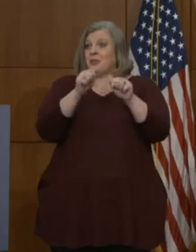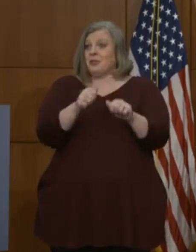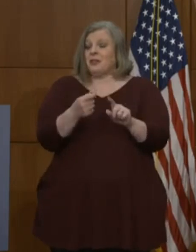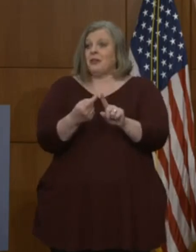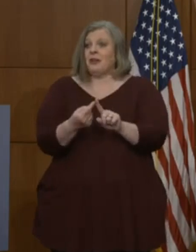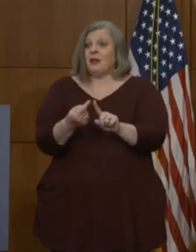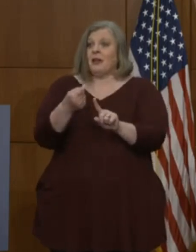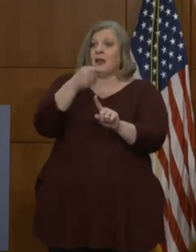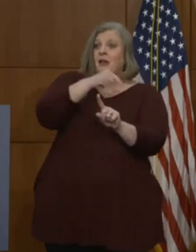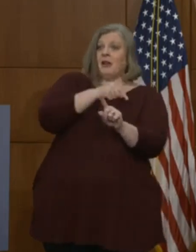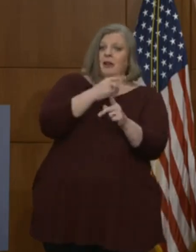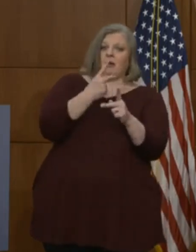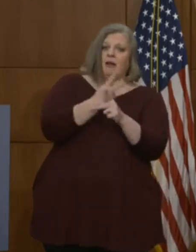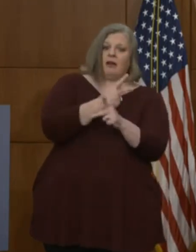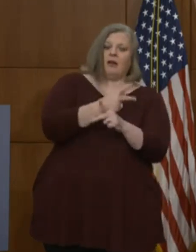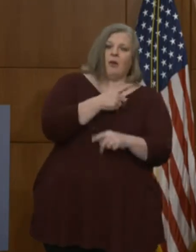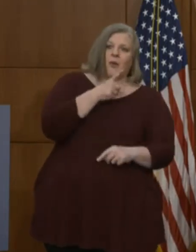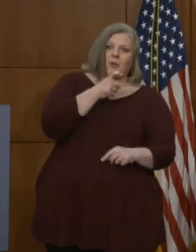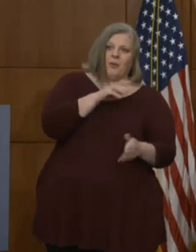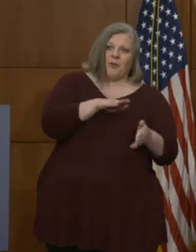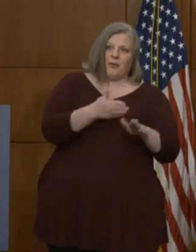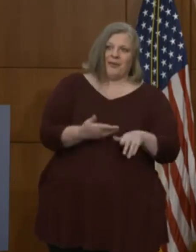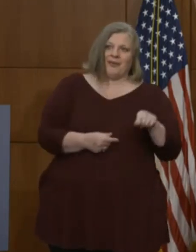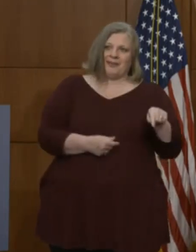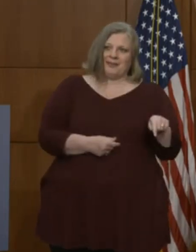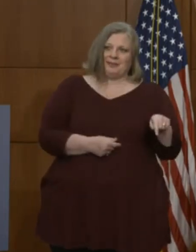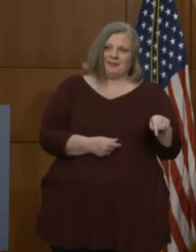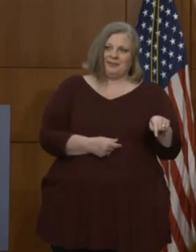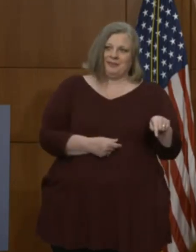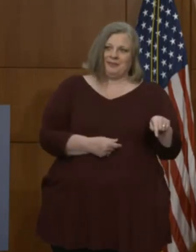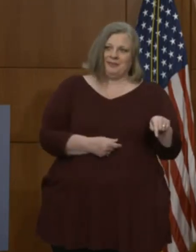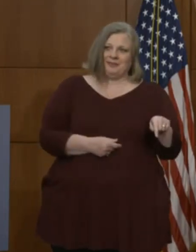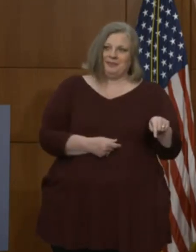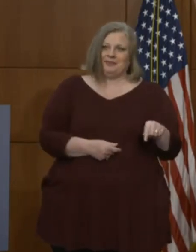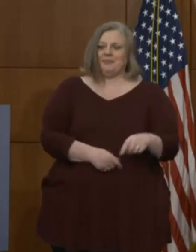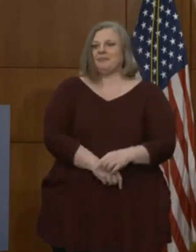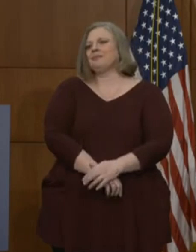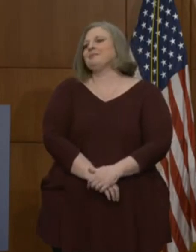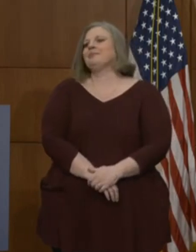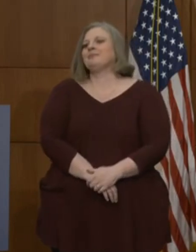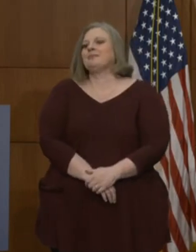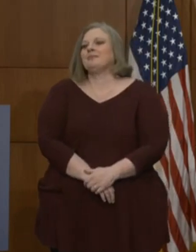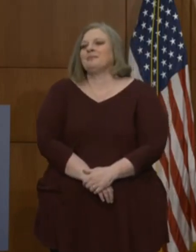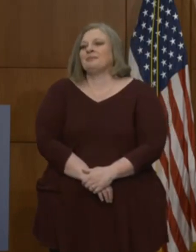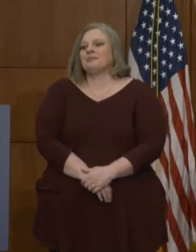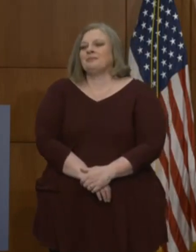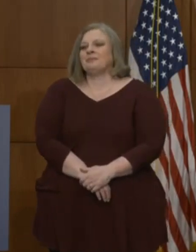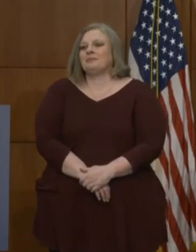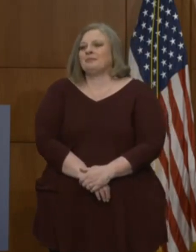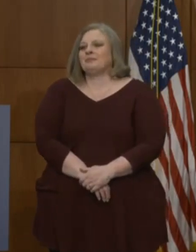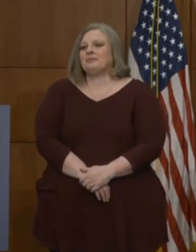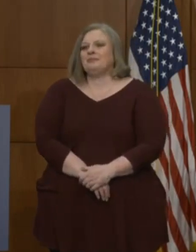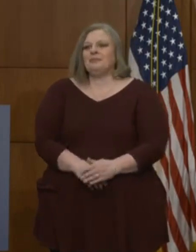THINGS ARE LIKE- DATE OF DEATH FOR EXAMPLE DANTON- A. PAST TRY